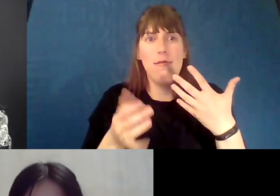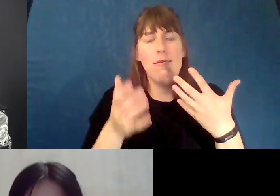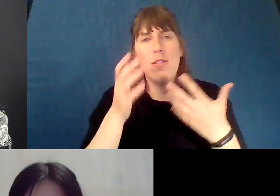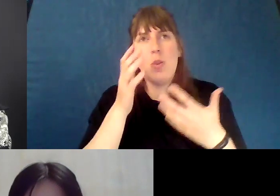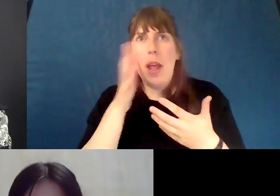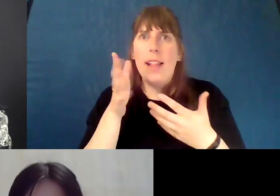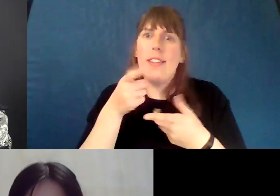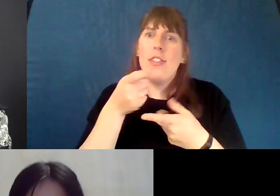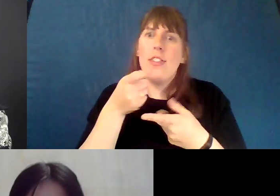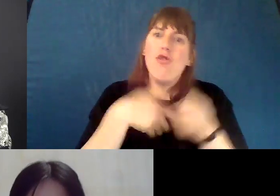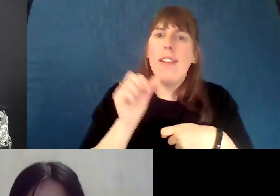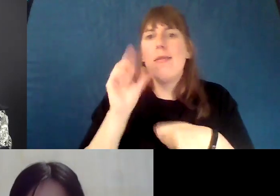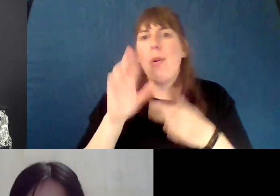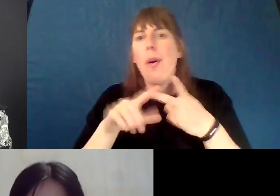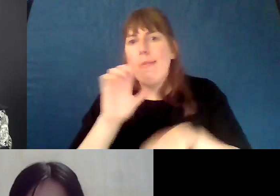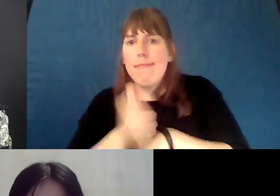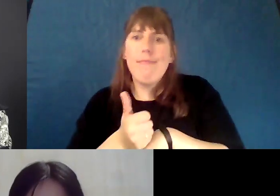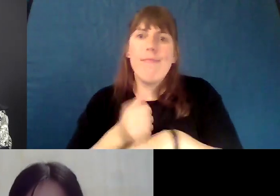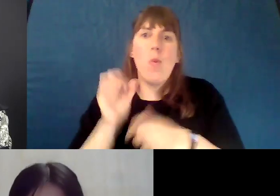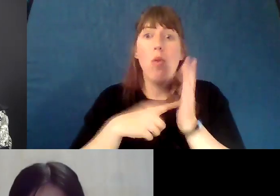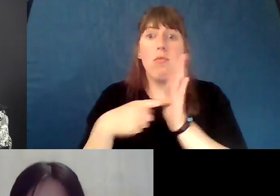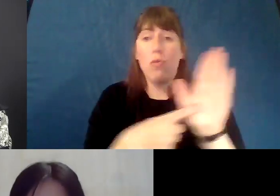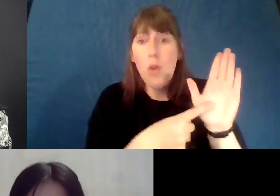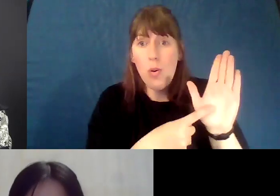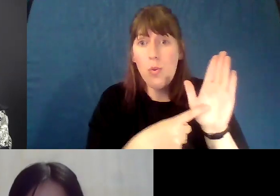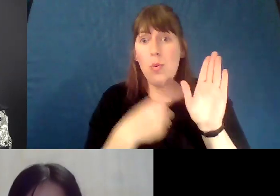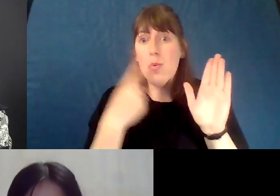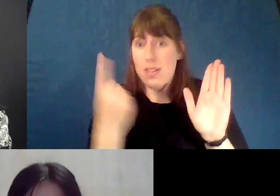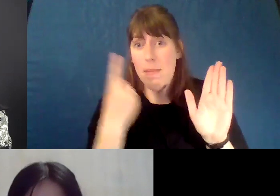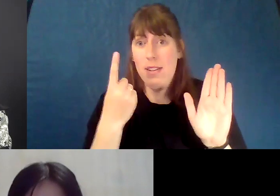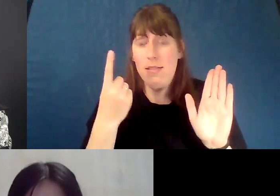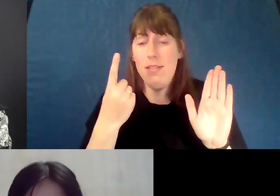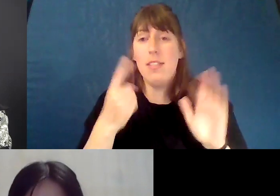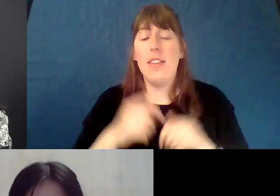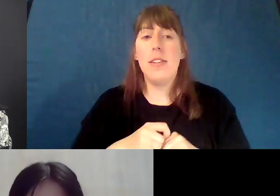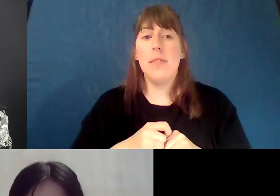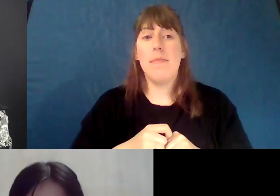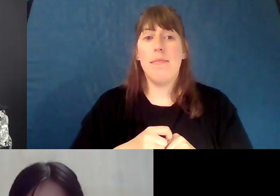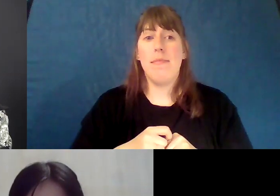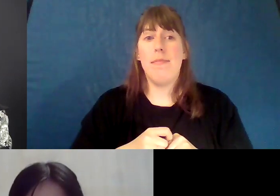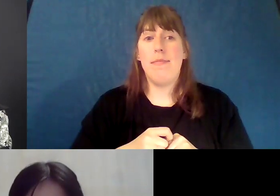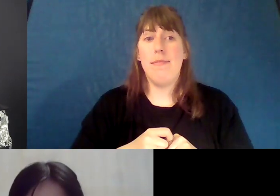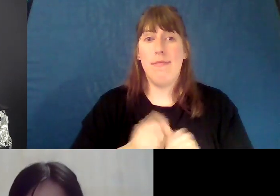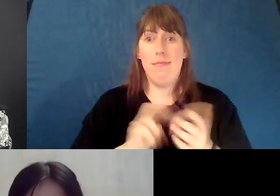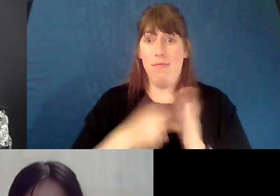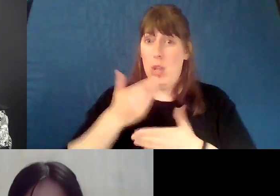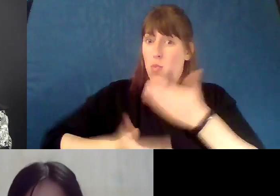or kind of showcase something that does not have to go through this process. And I think like,